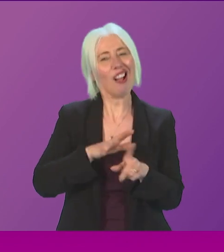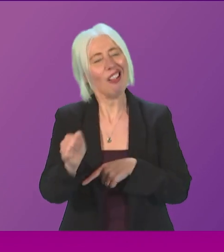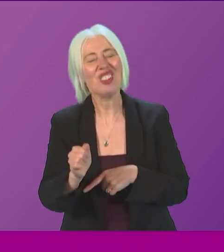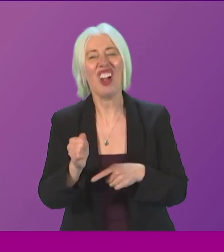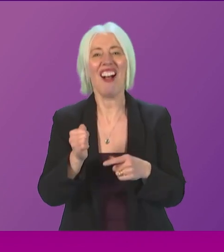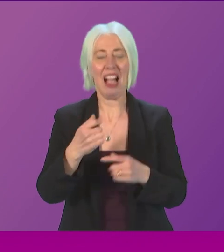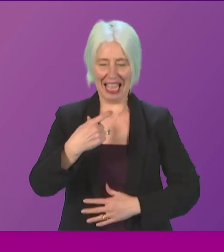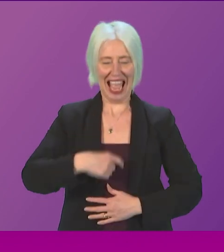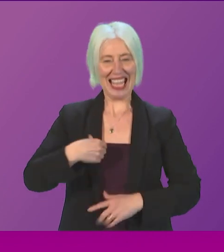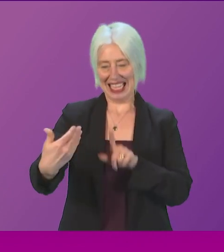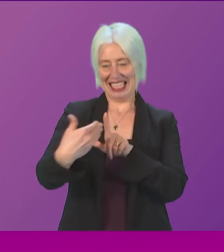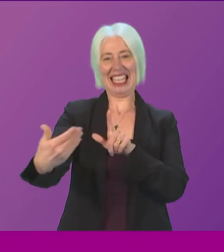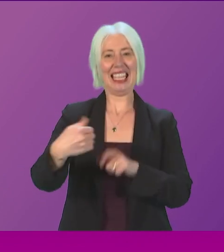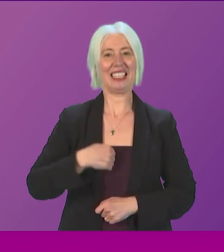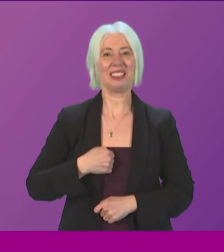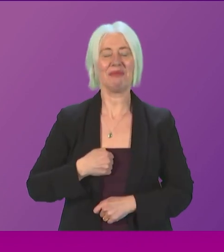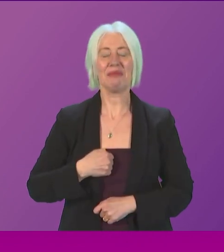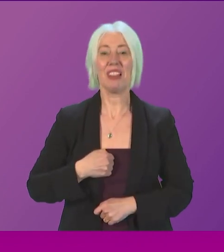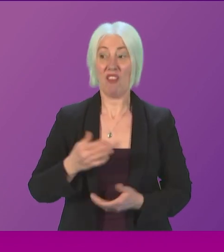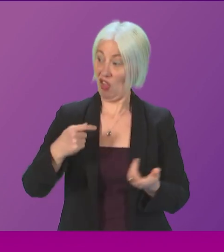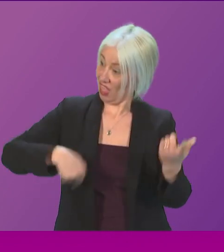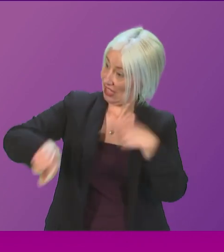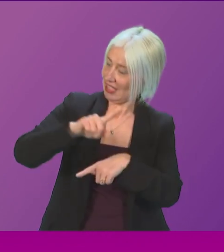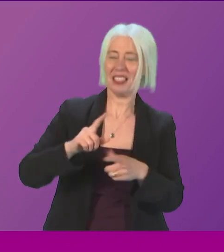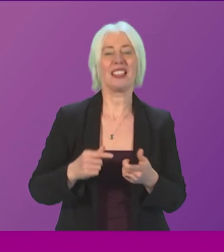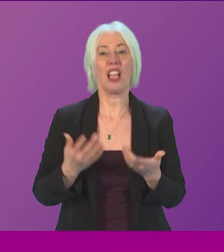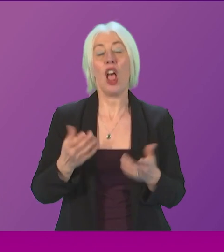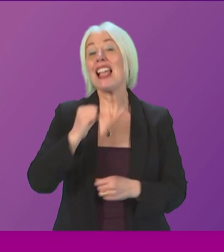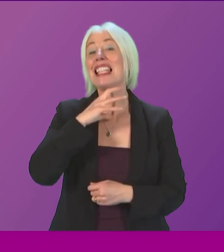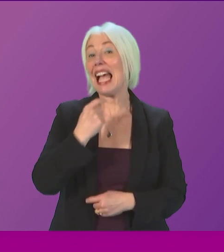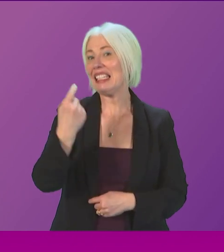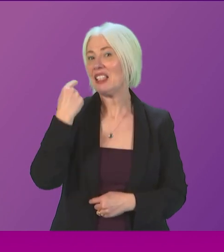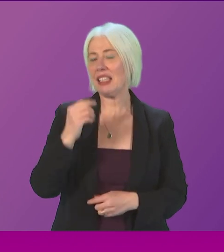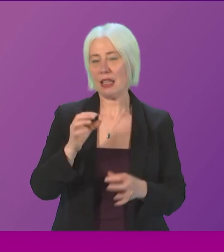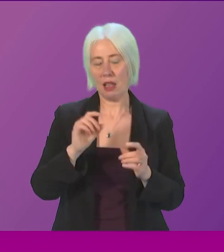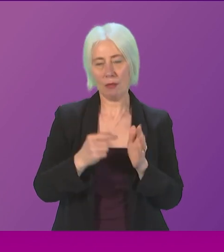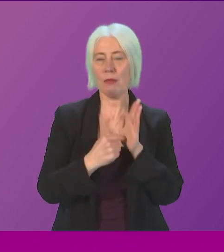So well captured in the words of Nick Cave, Saturday marked a moment in our national story—a